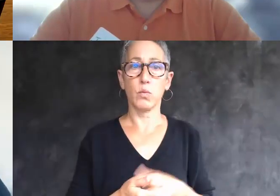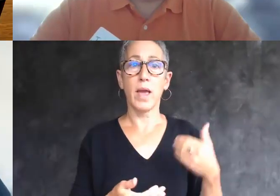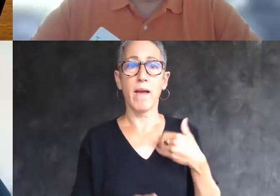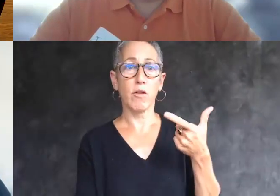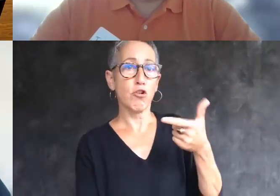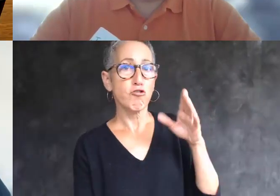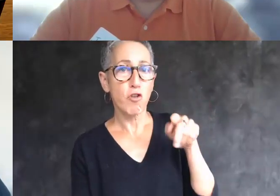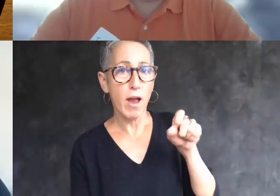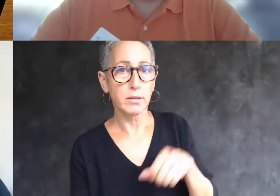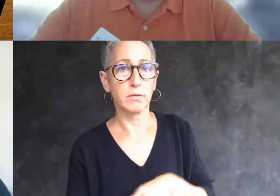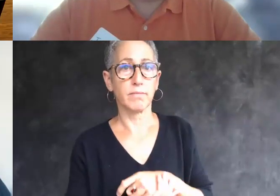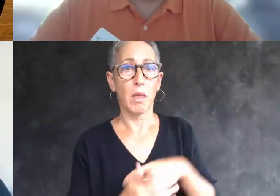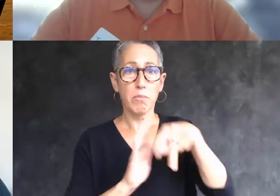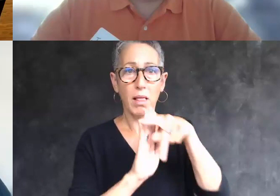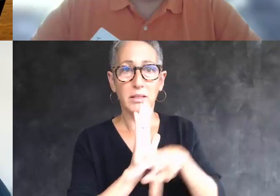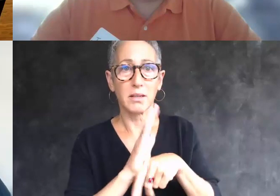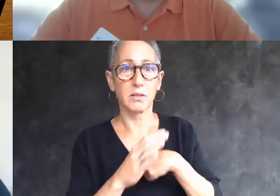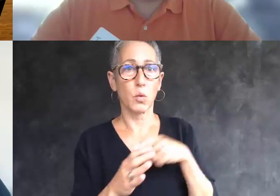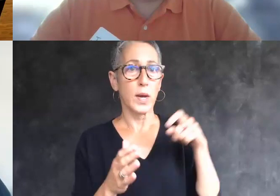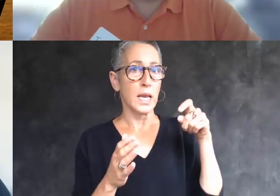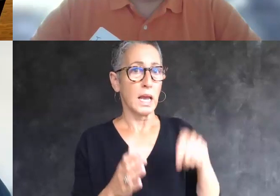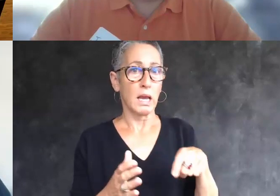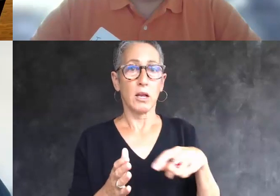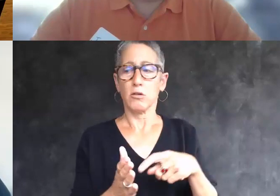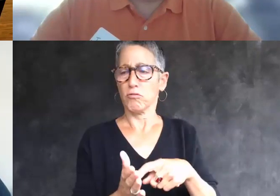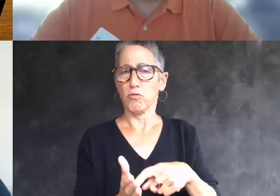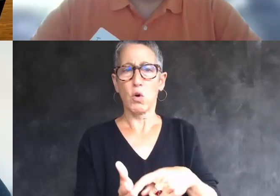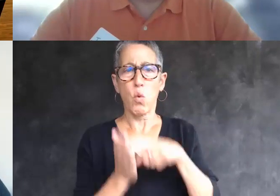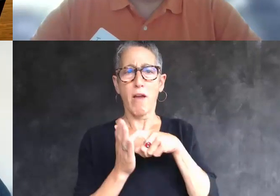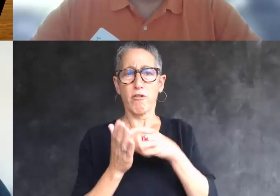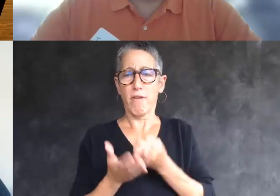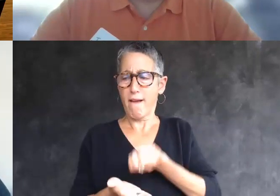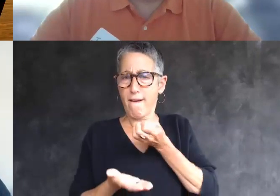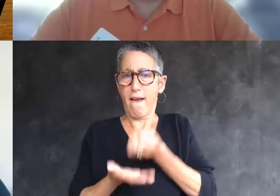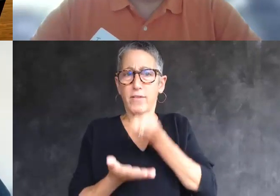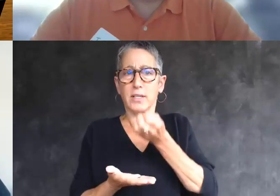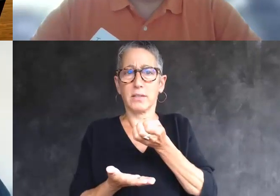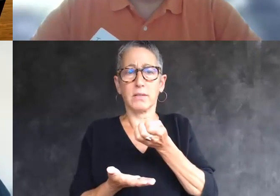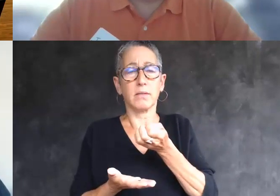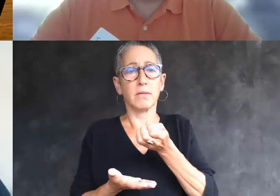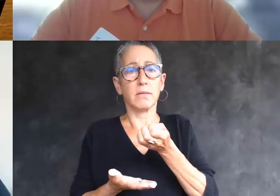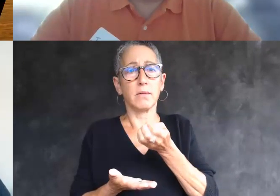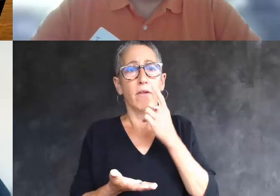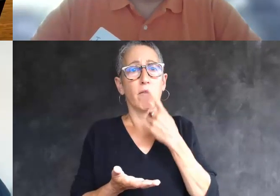requiring that the same rigorous evidence that's often required to support community based supportive